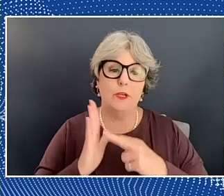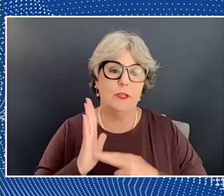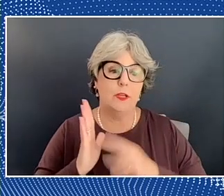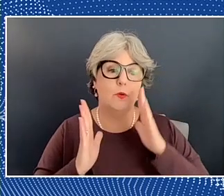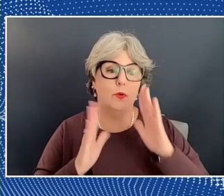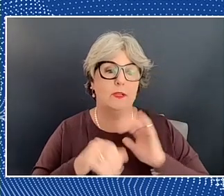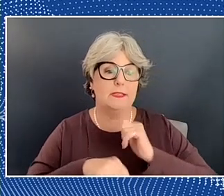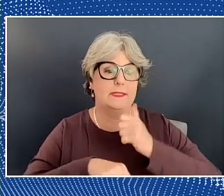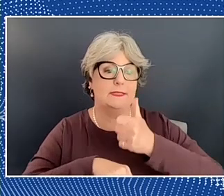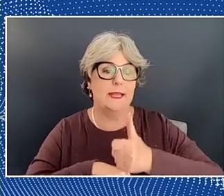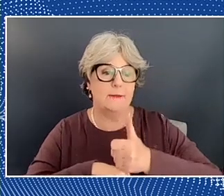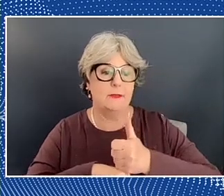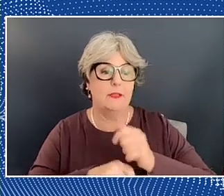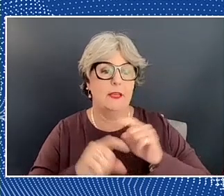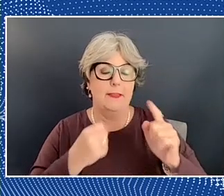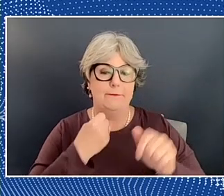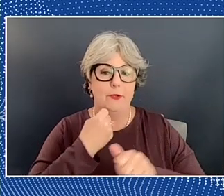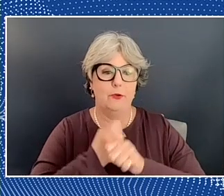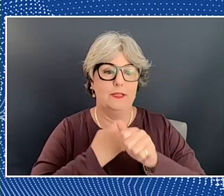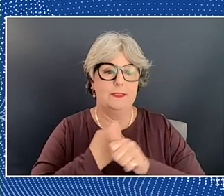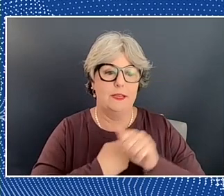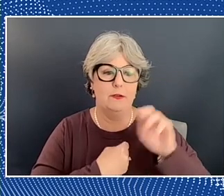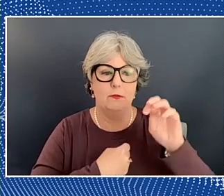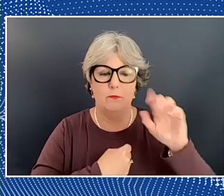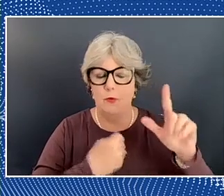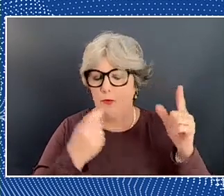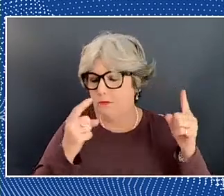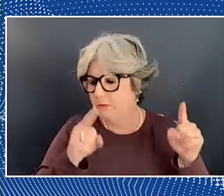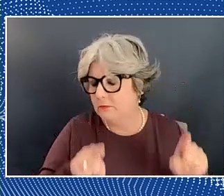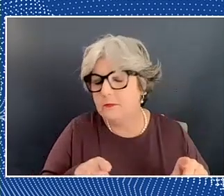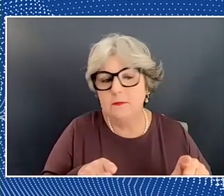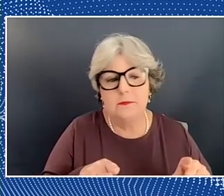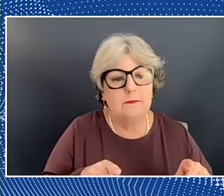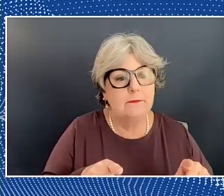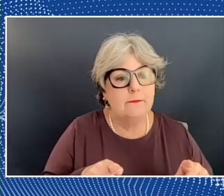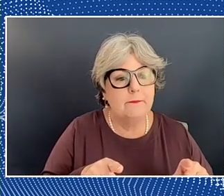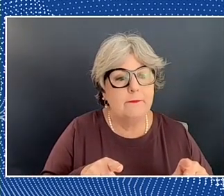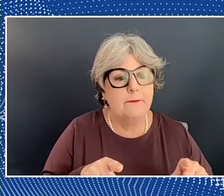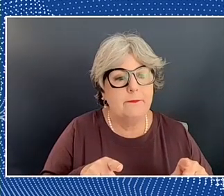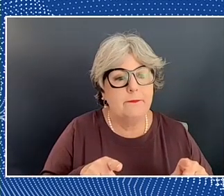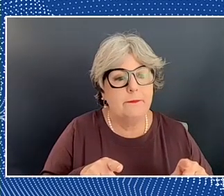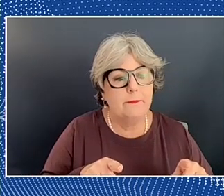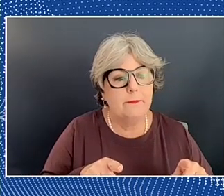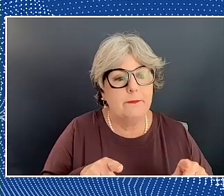a very dangerous moral hazard. What- you know, everyone signed these loan